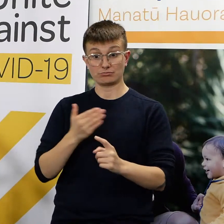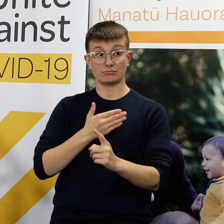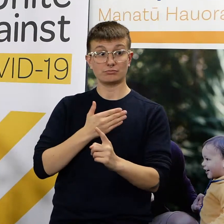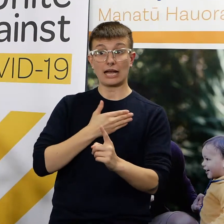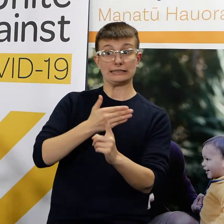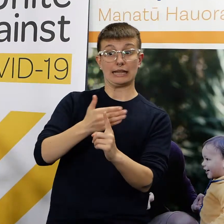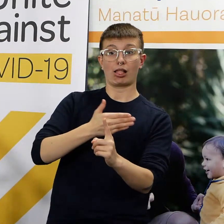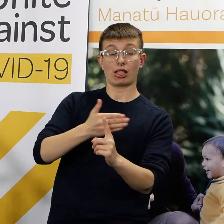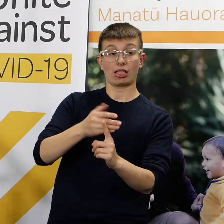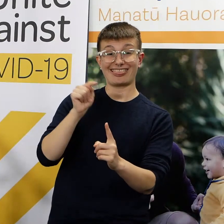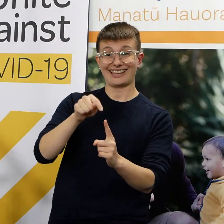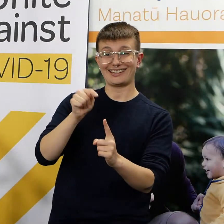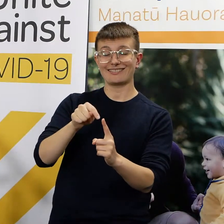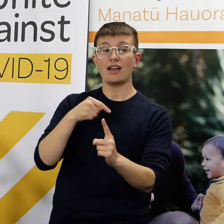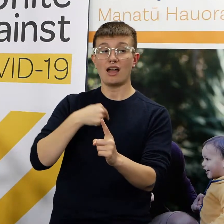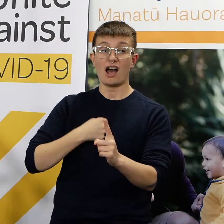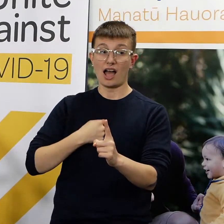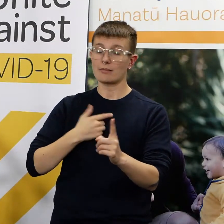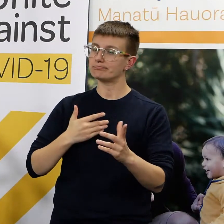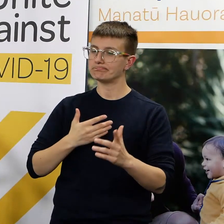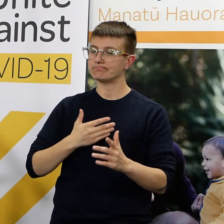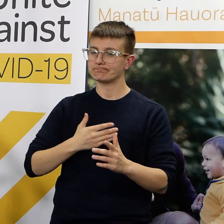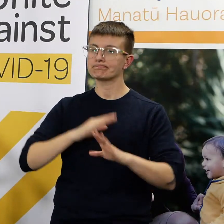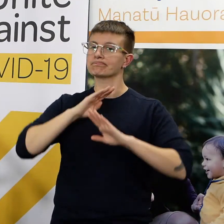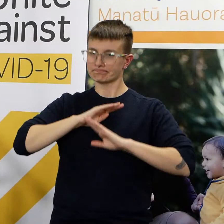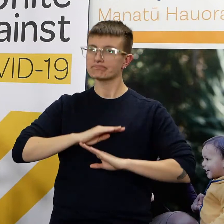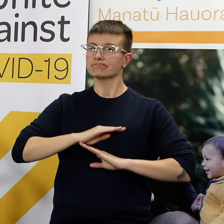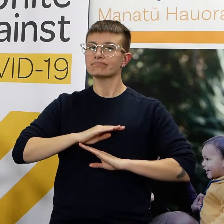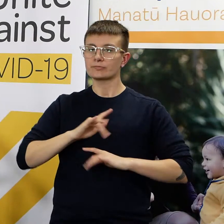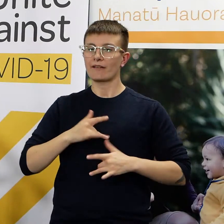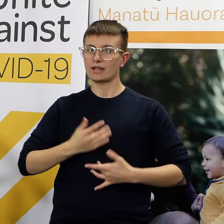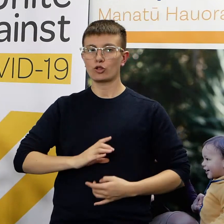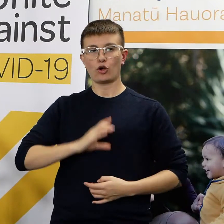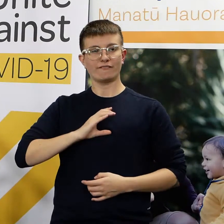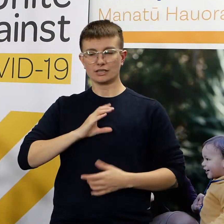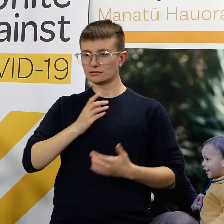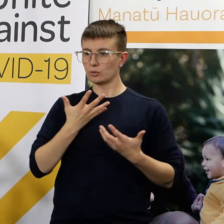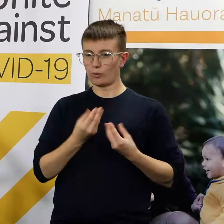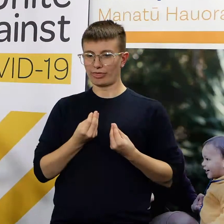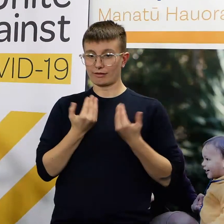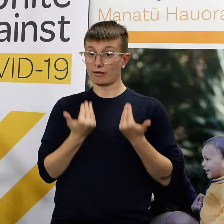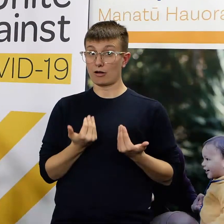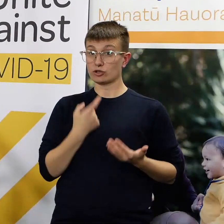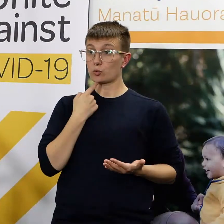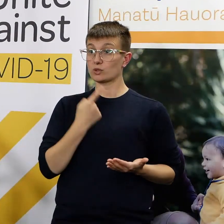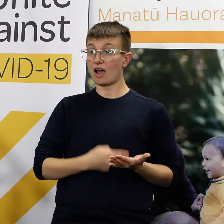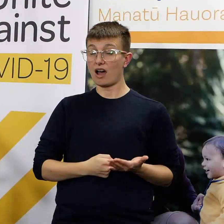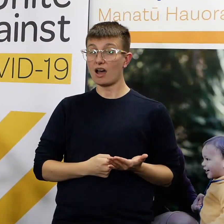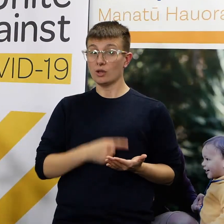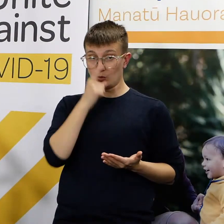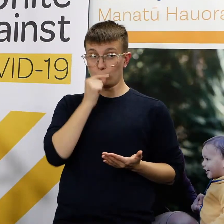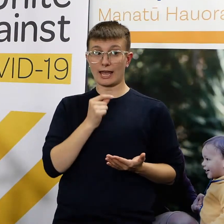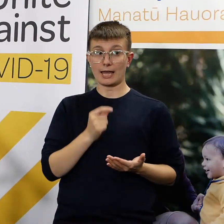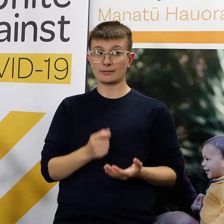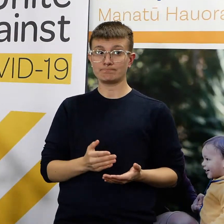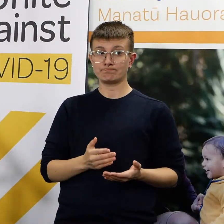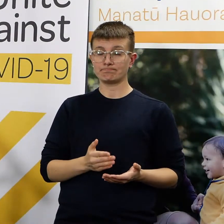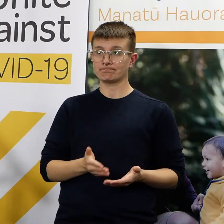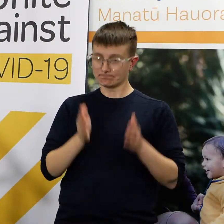that under the extent order that people can be required to be tested to help assure us